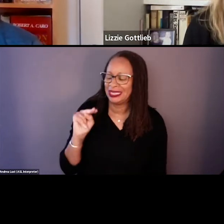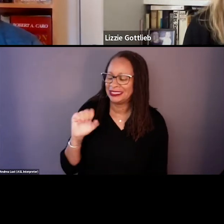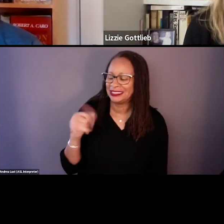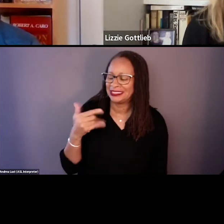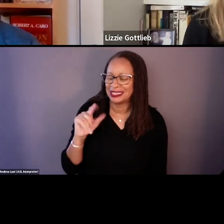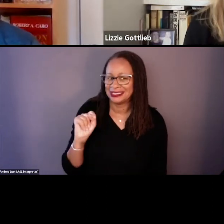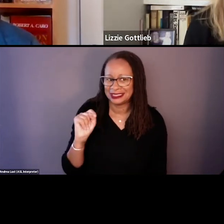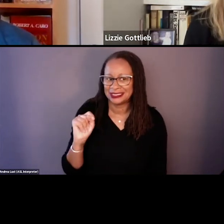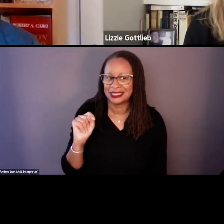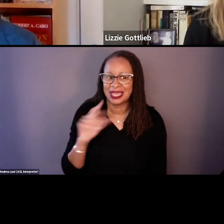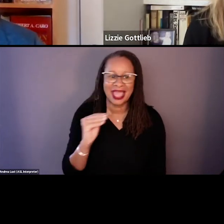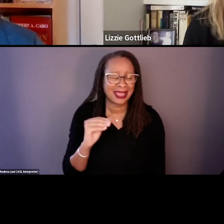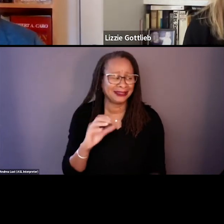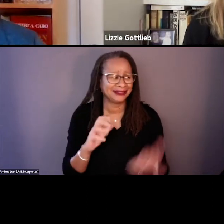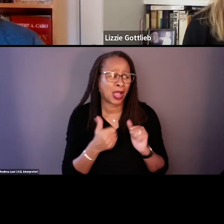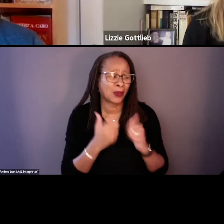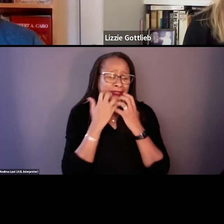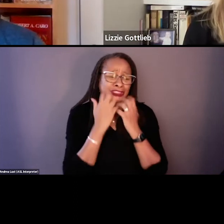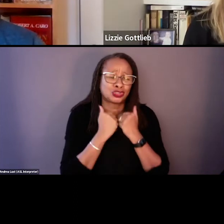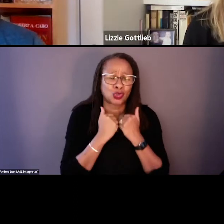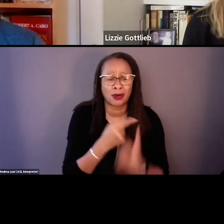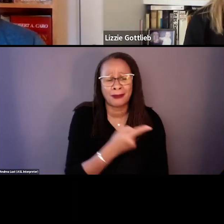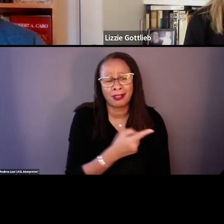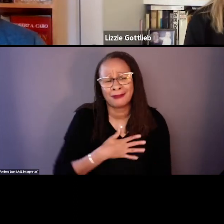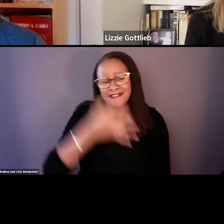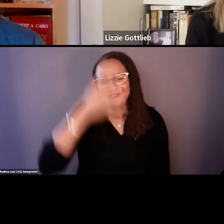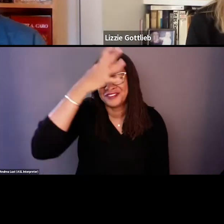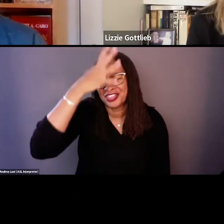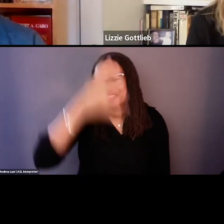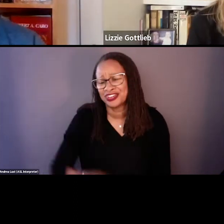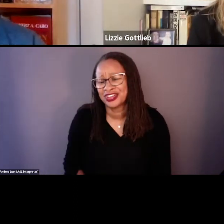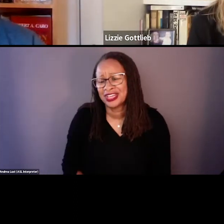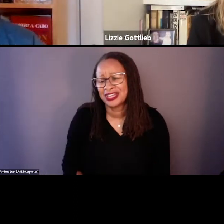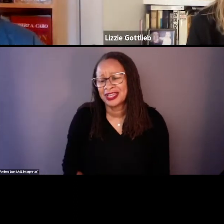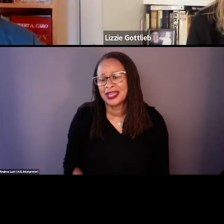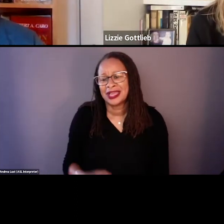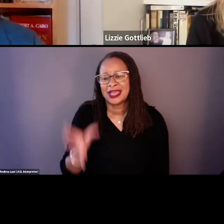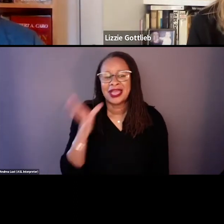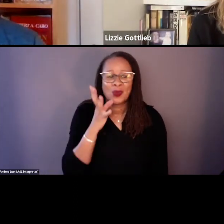humor and insight and adorableness, if I can say that. That's not- my father says,